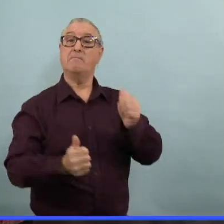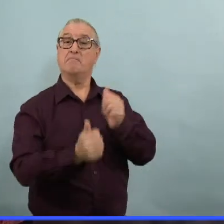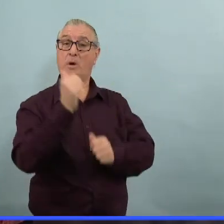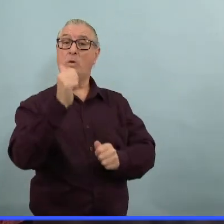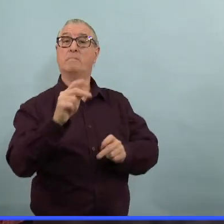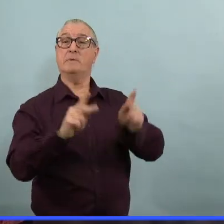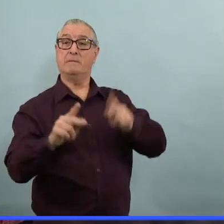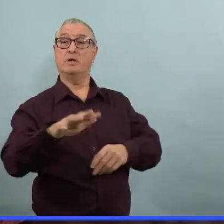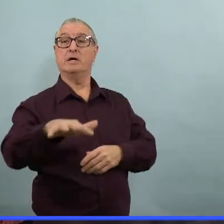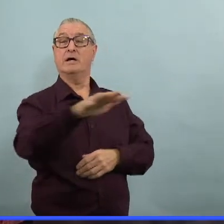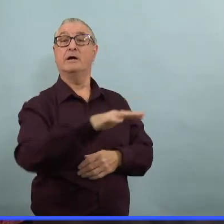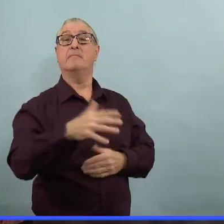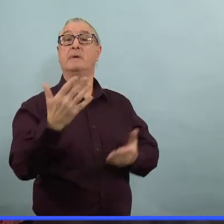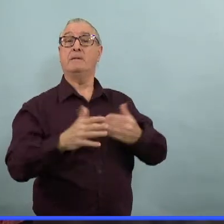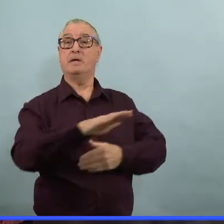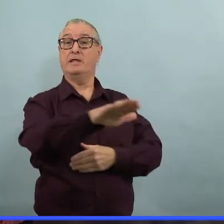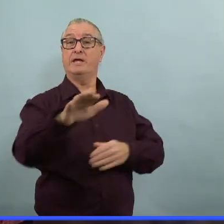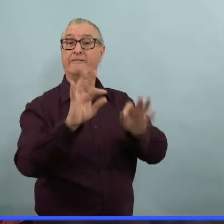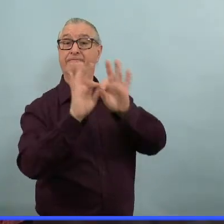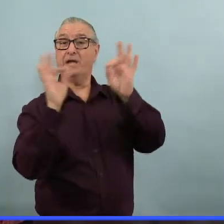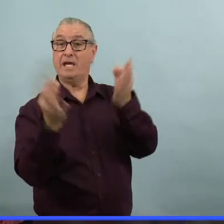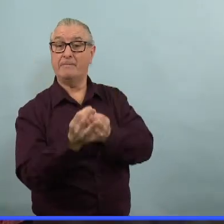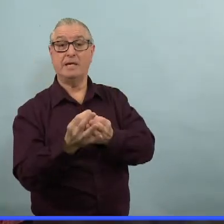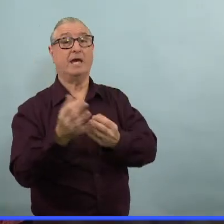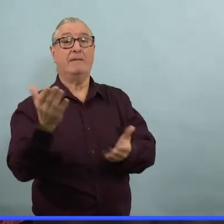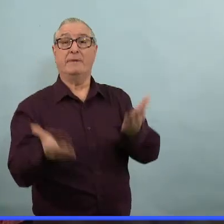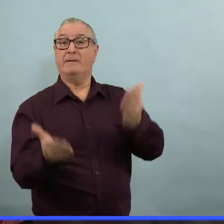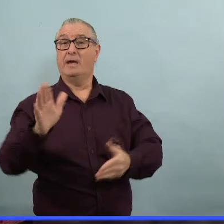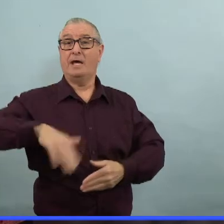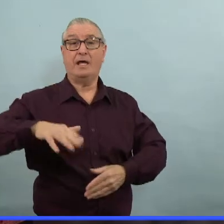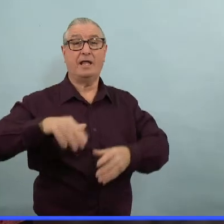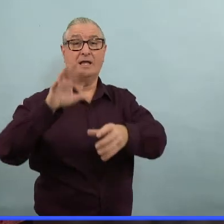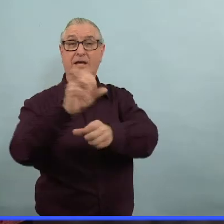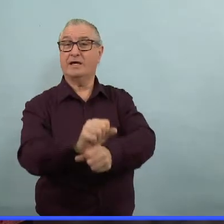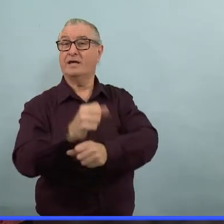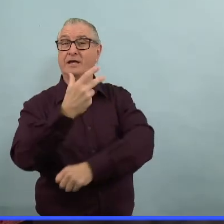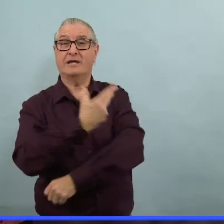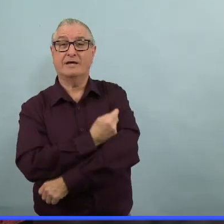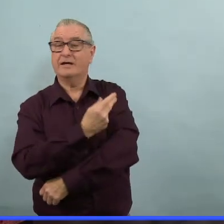to to those people as well to encourage as many manitobans to get vaccinated as possible